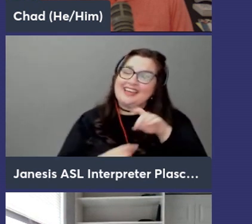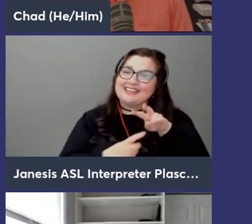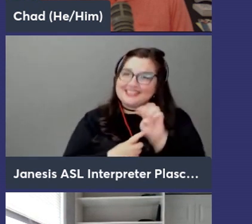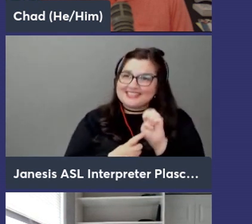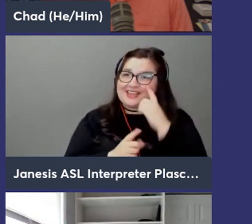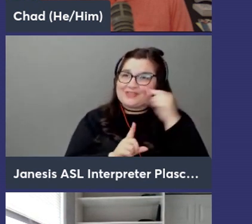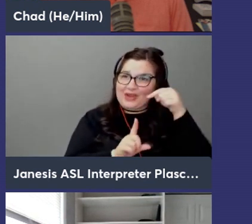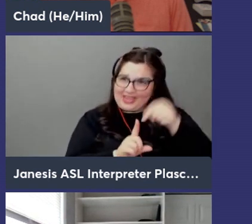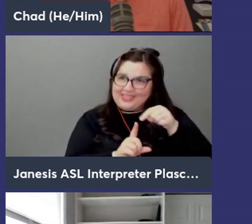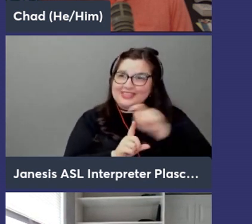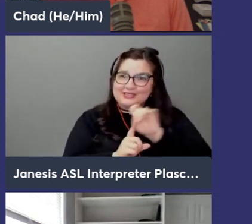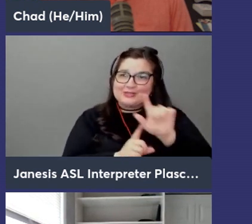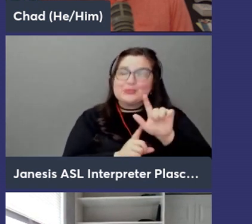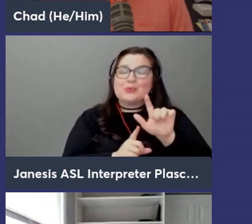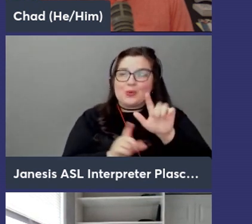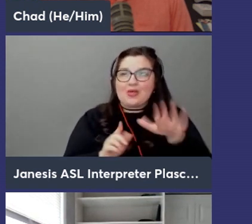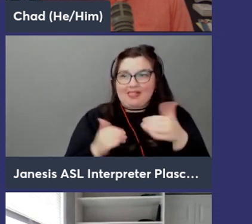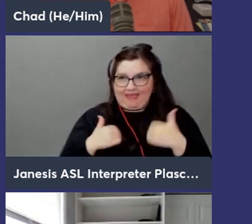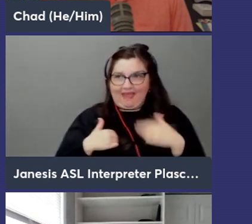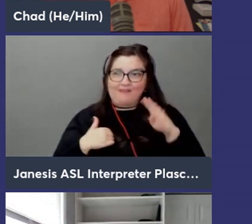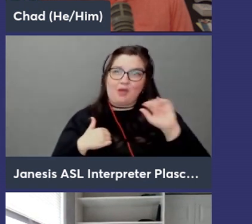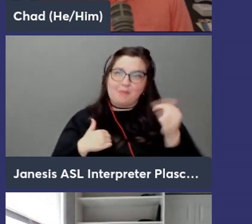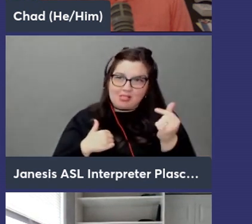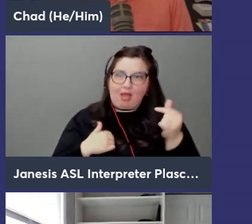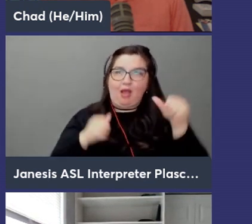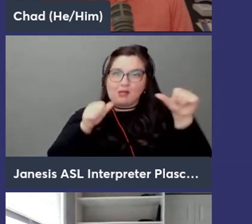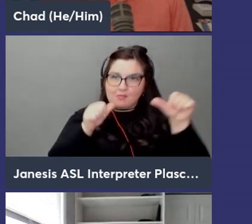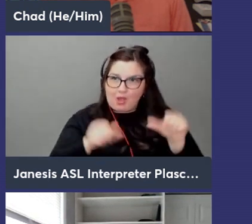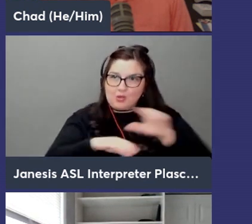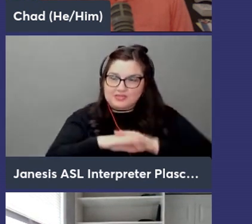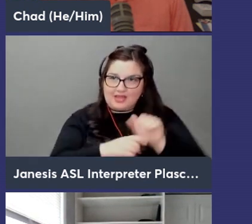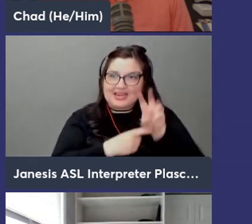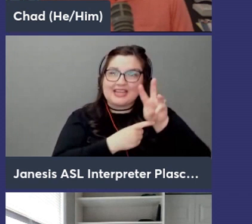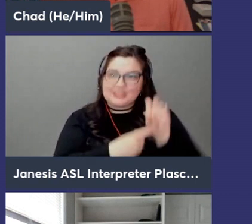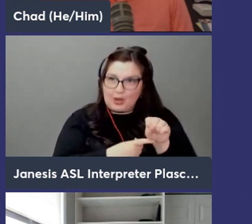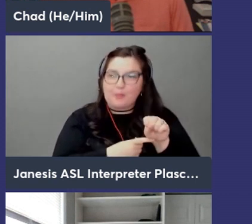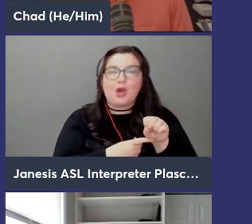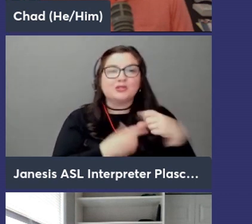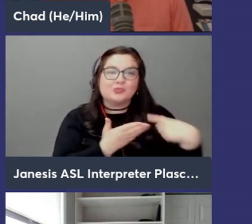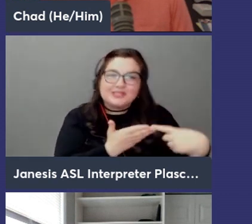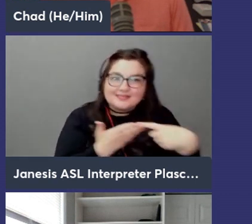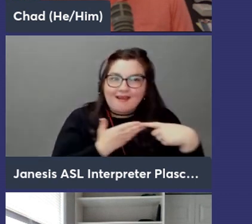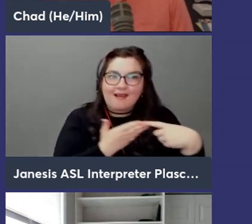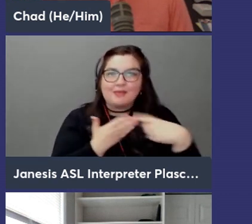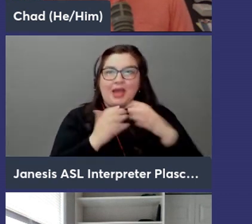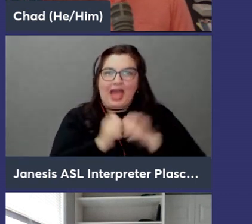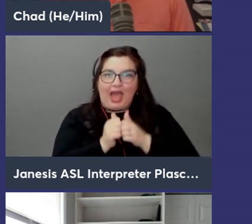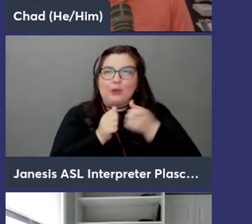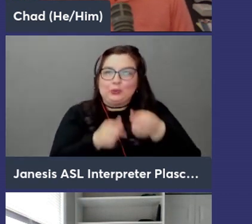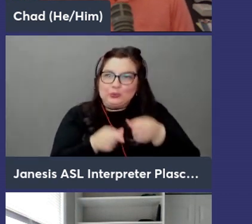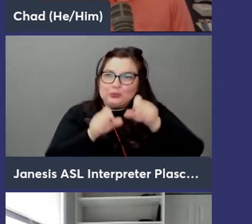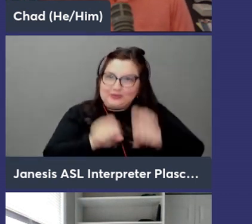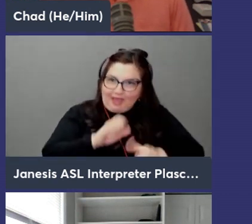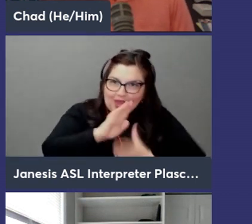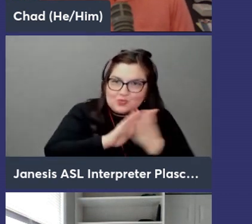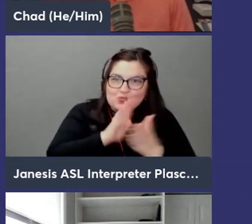there's a blog post on the AWS Blogs where we actually talk about specifically how you can run this inside Neptune to